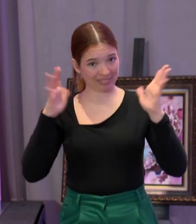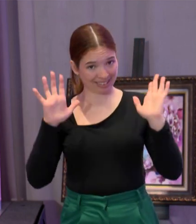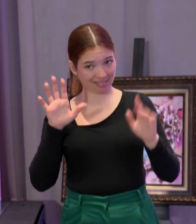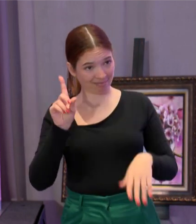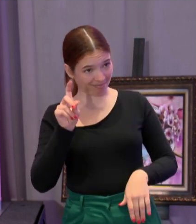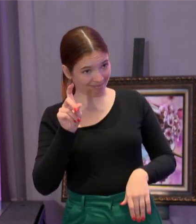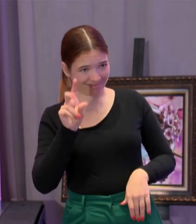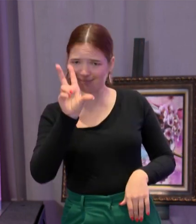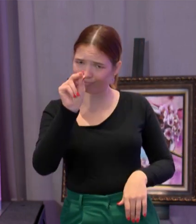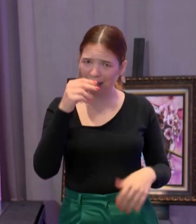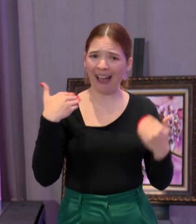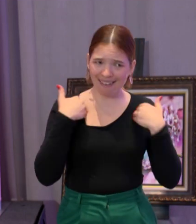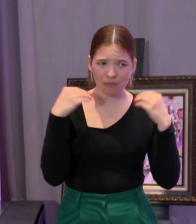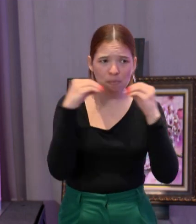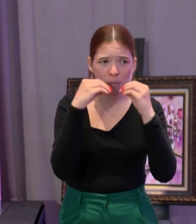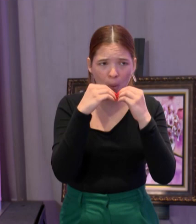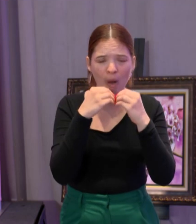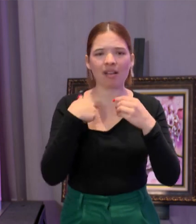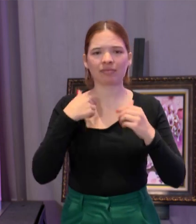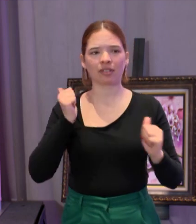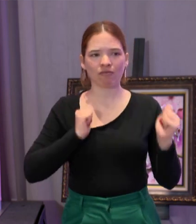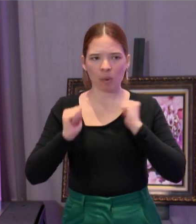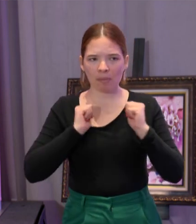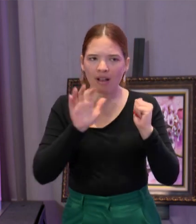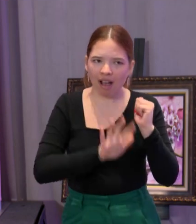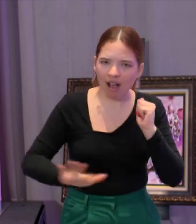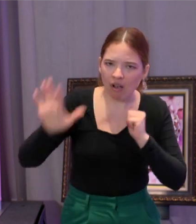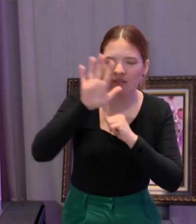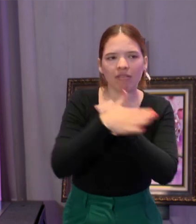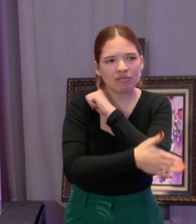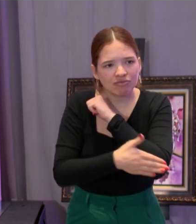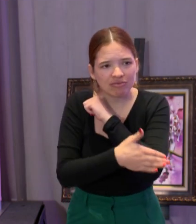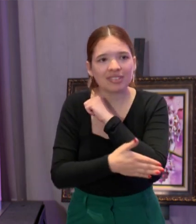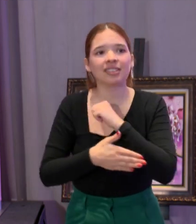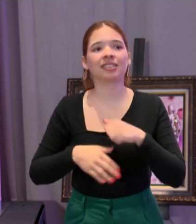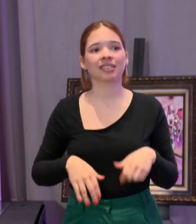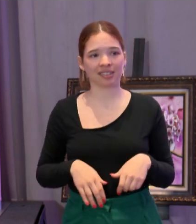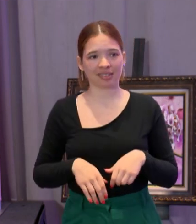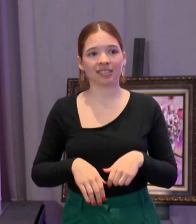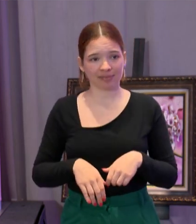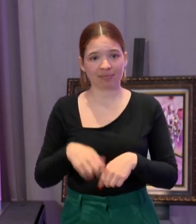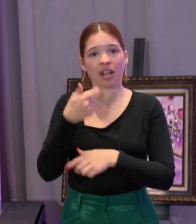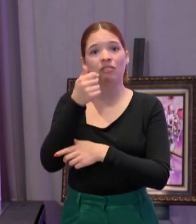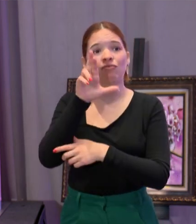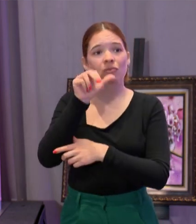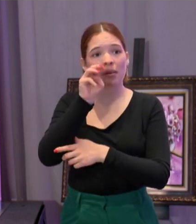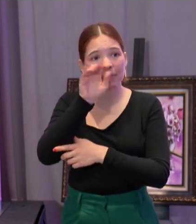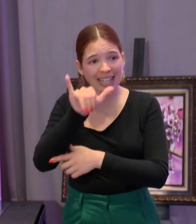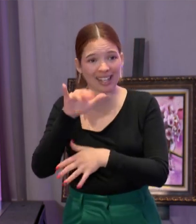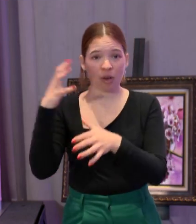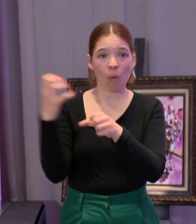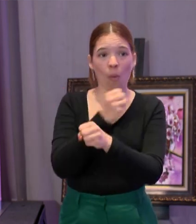NOW, THERE WILL BE PERFORMERS FROM AROUND THE COUNTRY, GET READY, INCLUDING GRAMMY WINNER